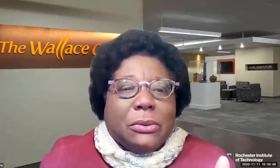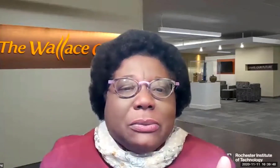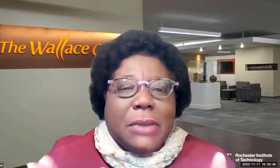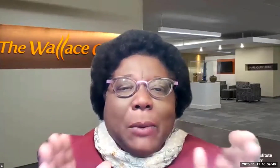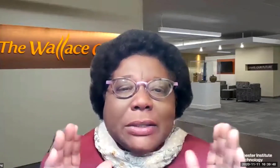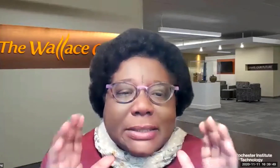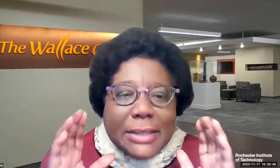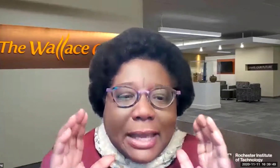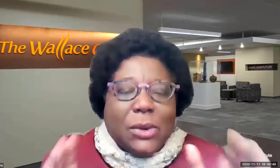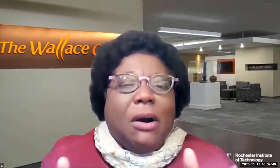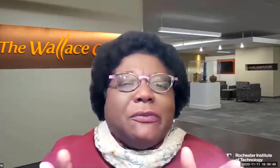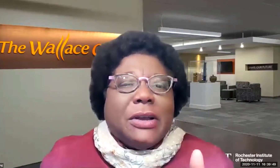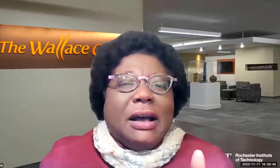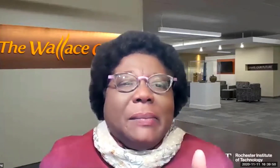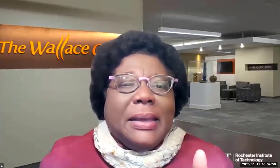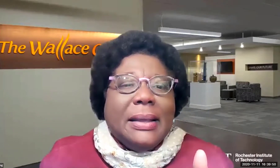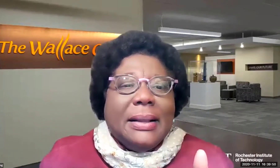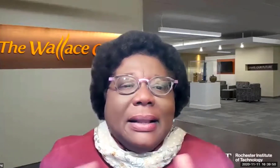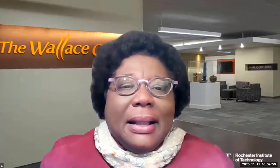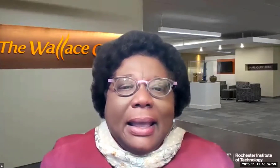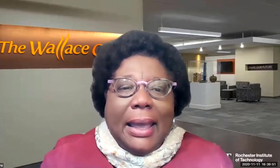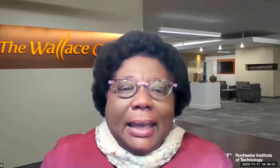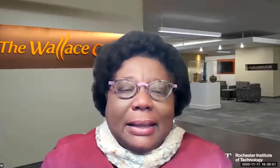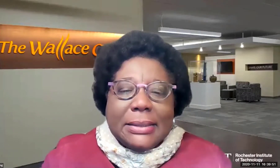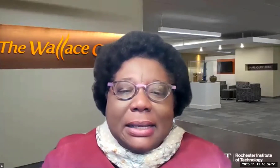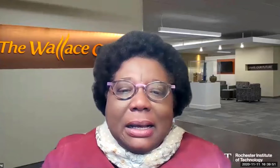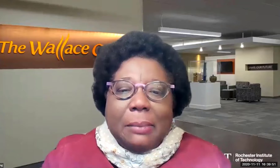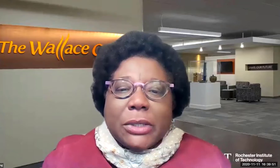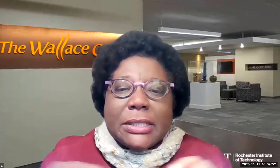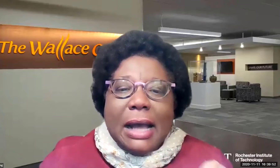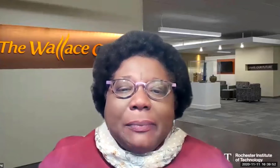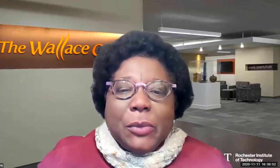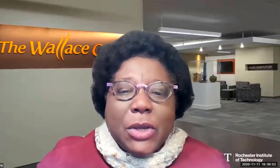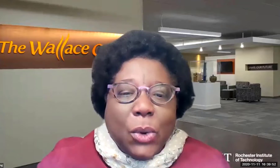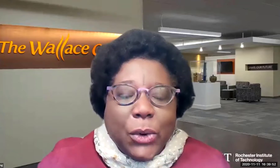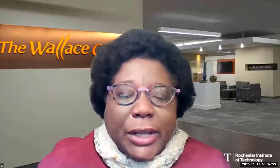And I'm going to stop the recording.